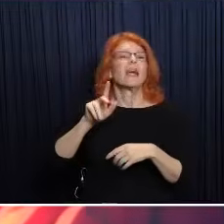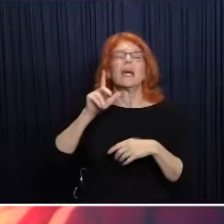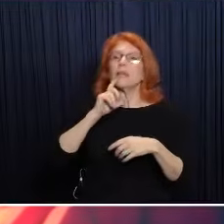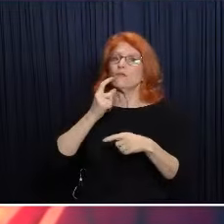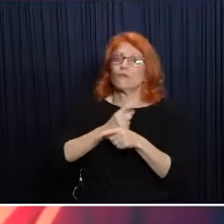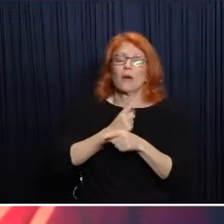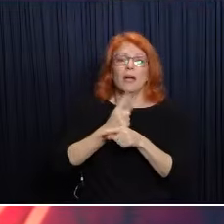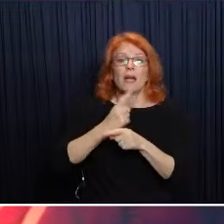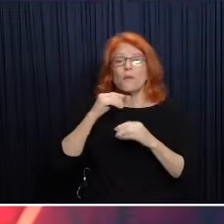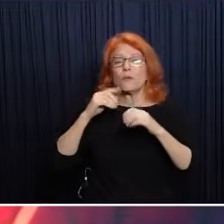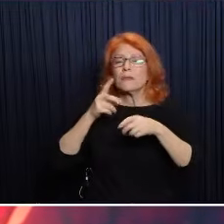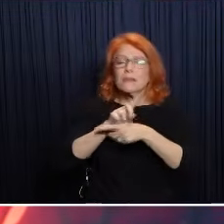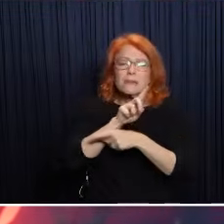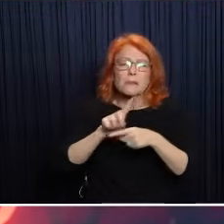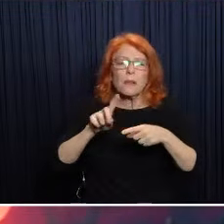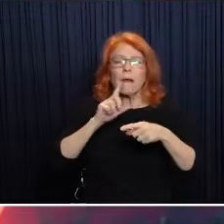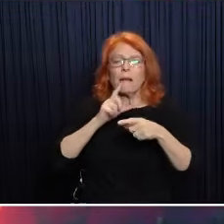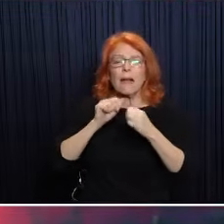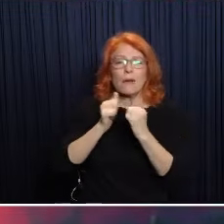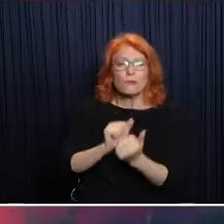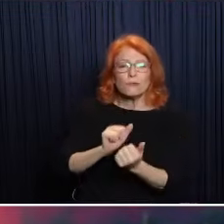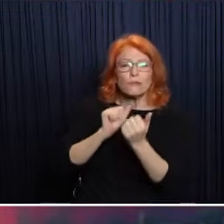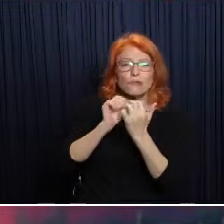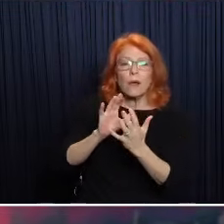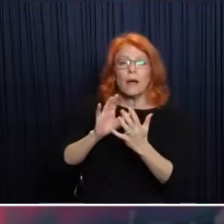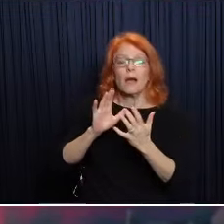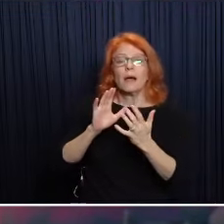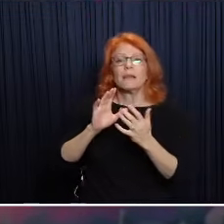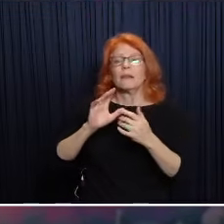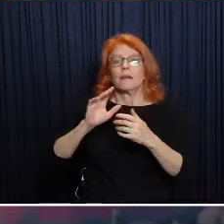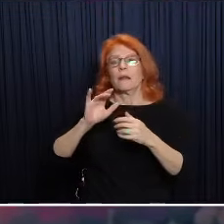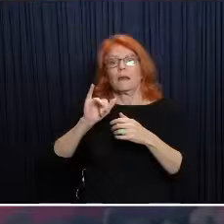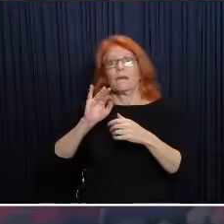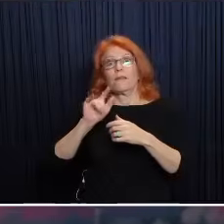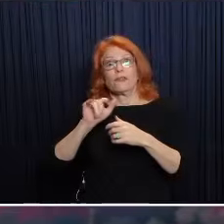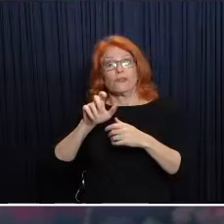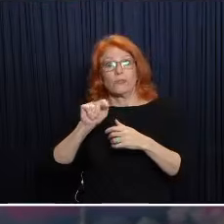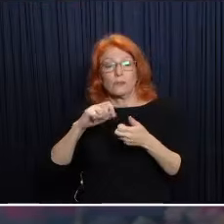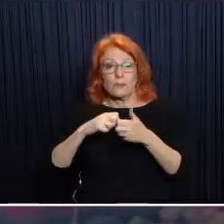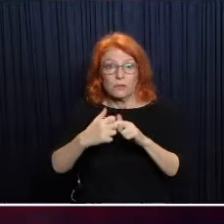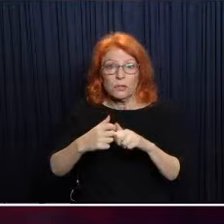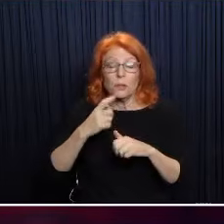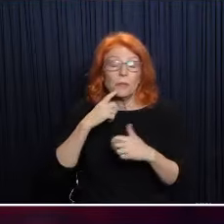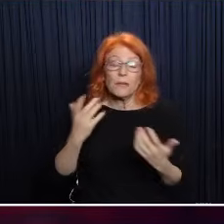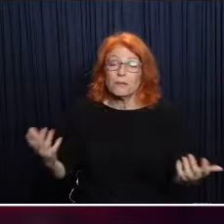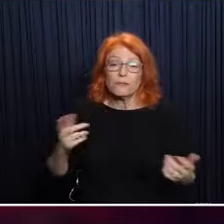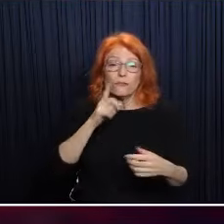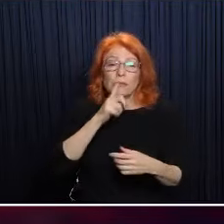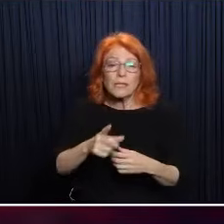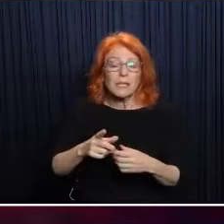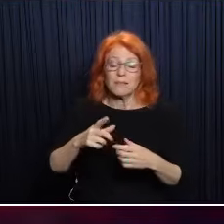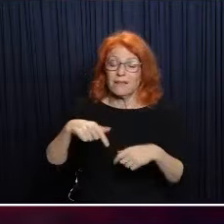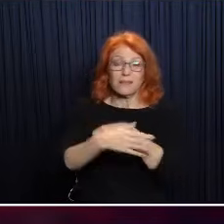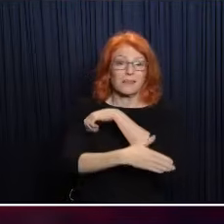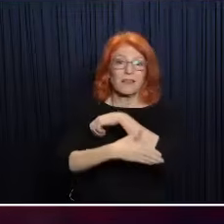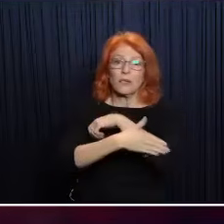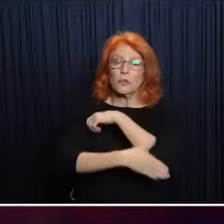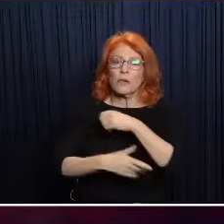HE IS CORRECT. MR. CHAPLIK IS CORRECT AS WELL WE NEED MORE SUPPLY SIDE